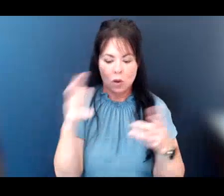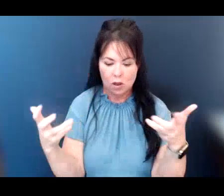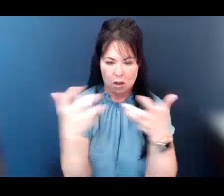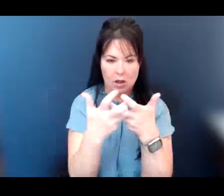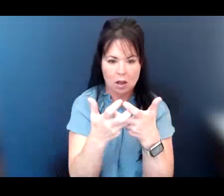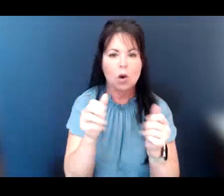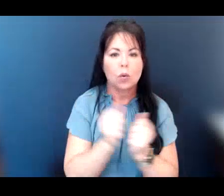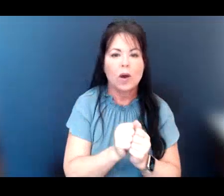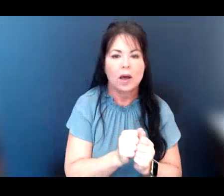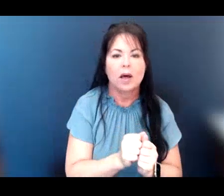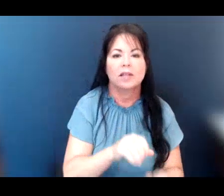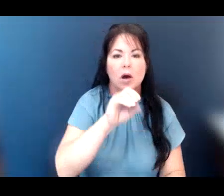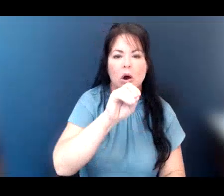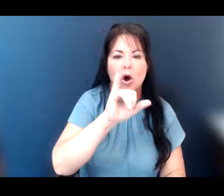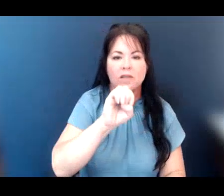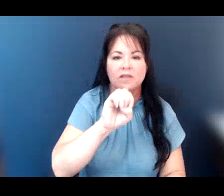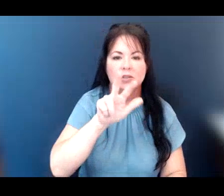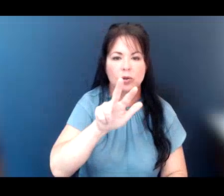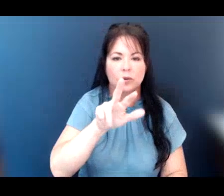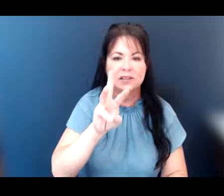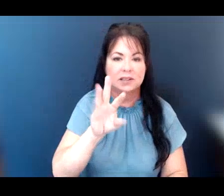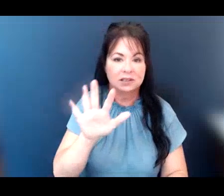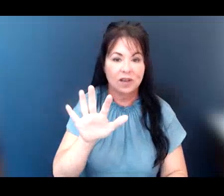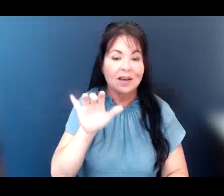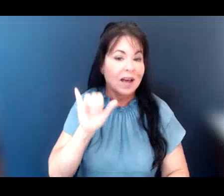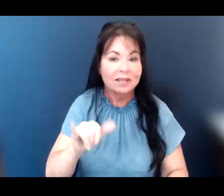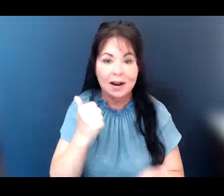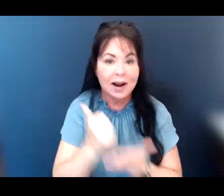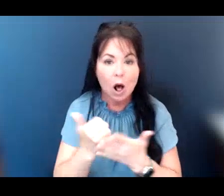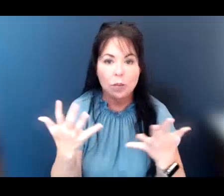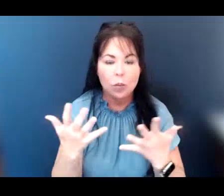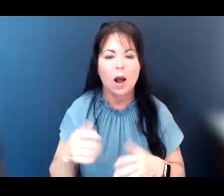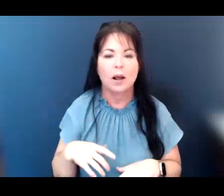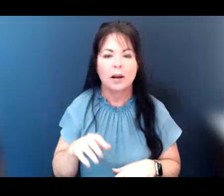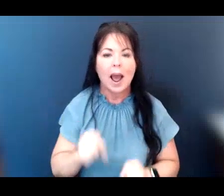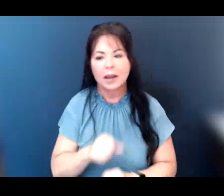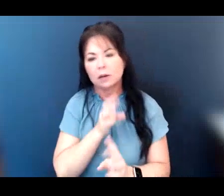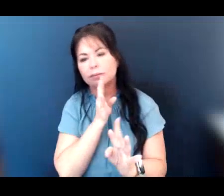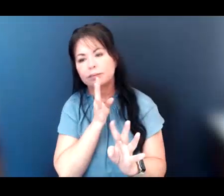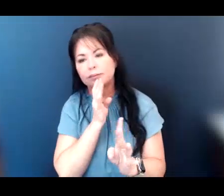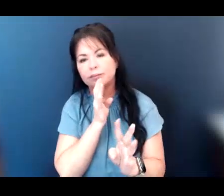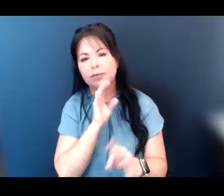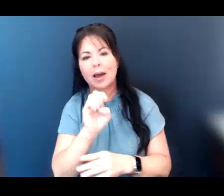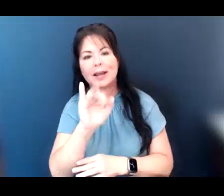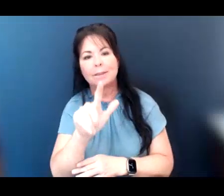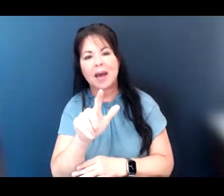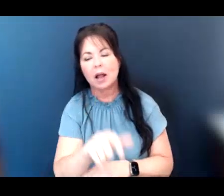And this can be really helpful to people. You can ask it to draft emails or presentations for you or get started in other tasks.